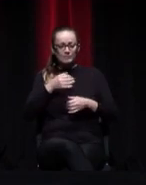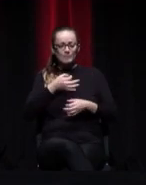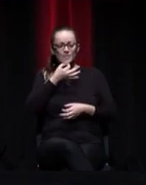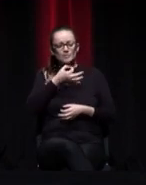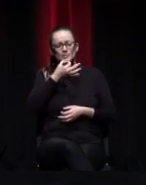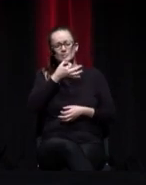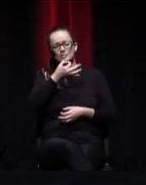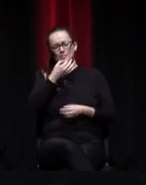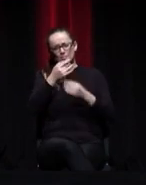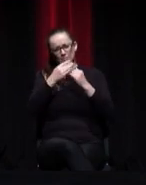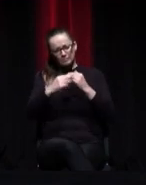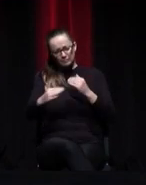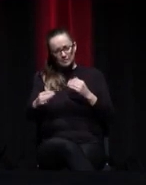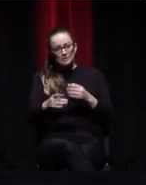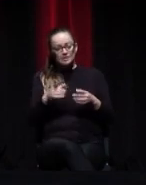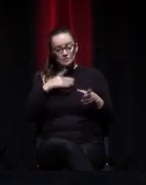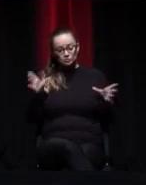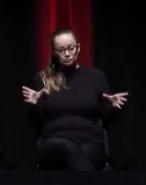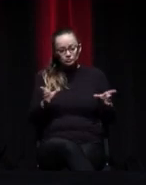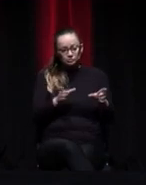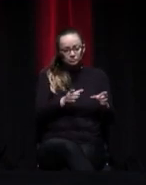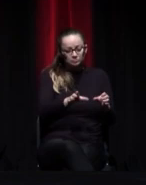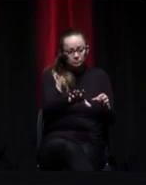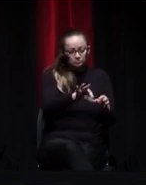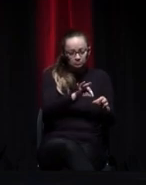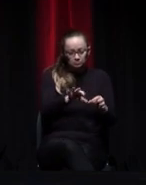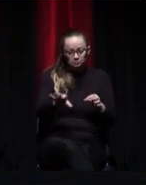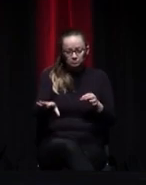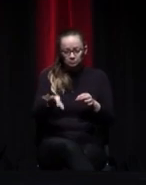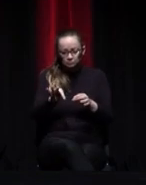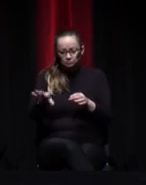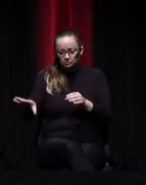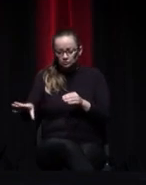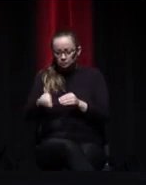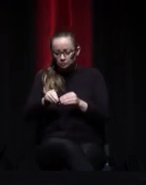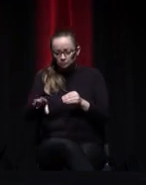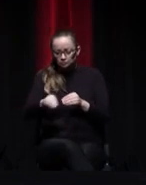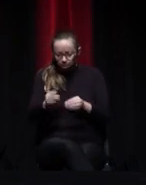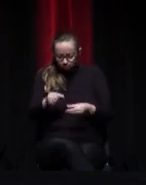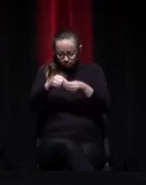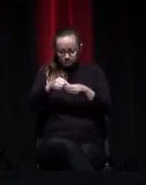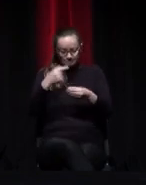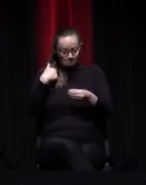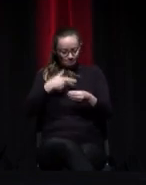If I can gather a bit of each, maybe I get somewhere.